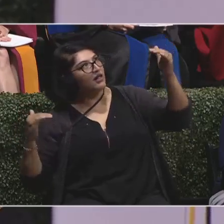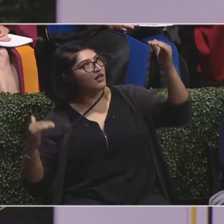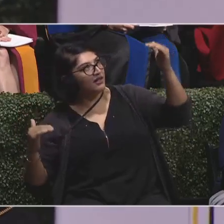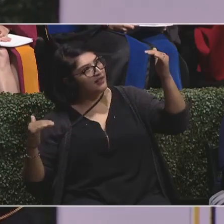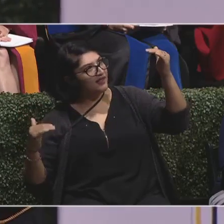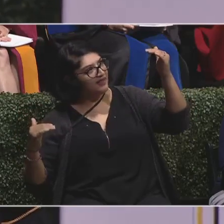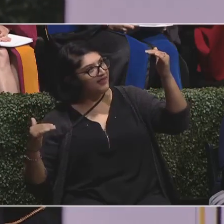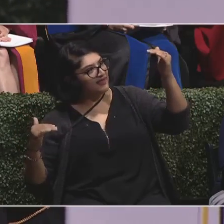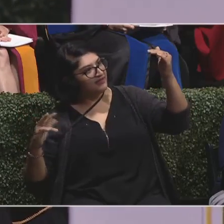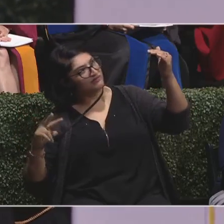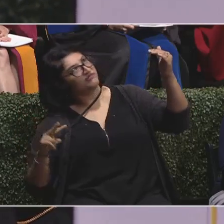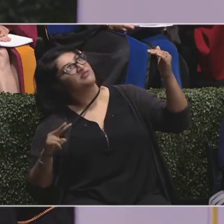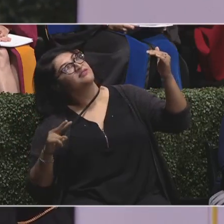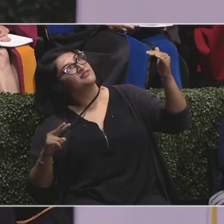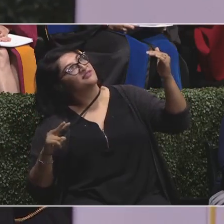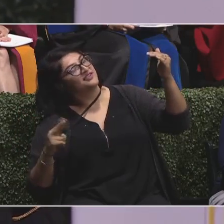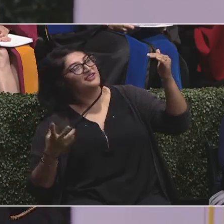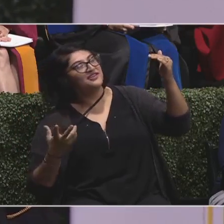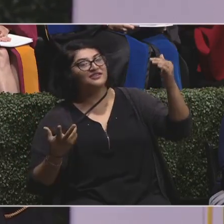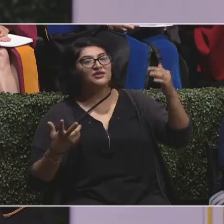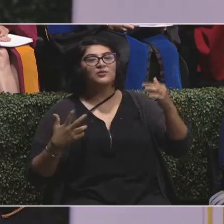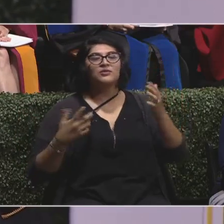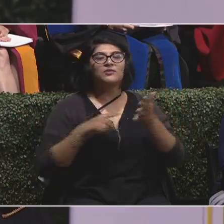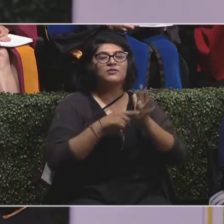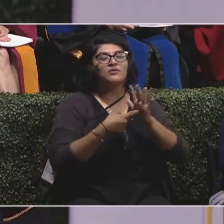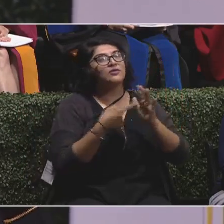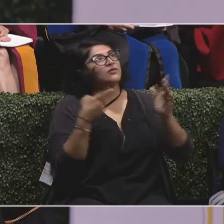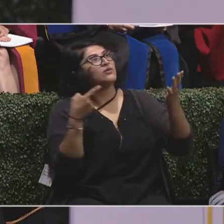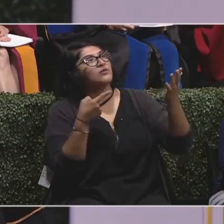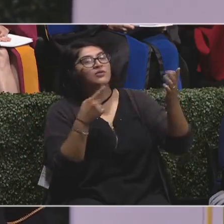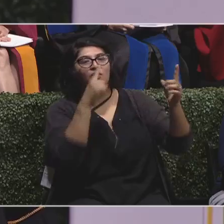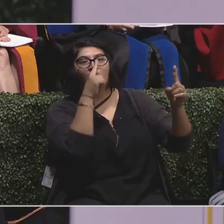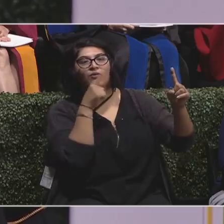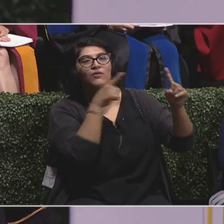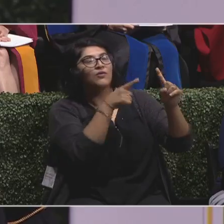FUTURE AND IT'S A MOUNTAIN YOU CLIMBED YOURSELF. YOU SEE OTHER MOUNTAINS AROUND YOU,